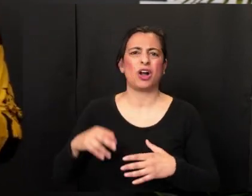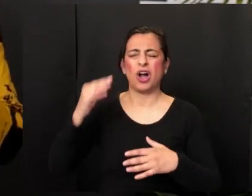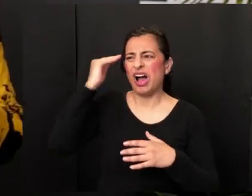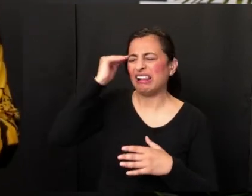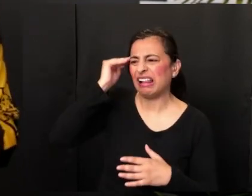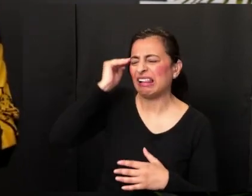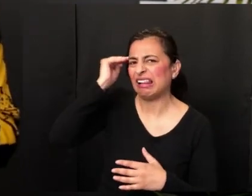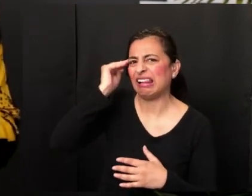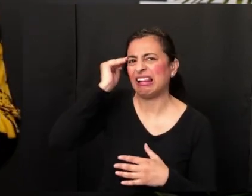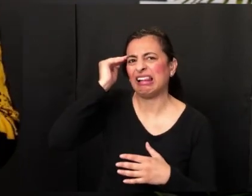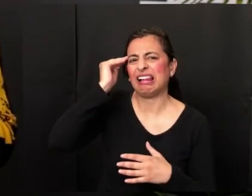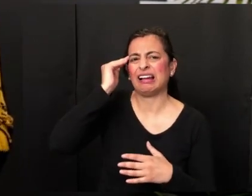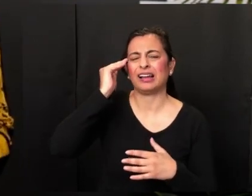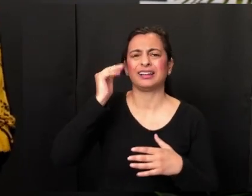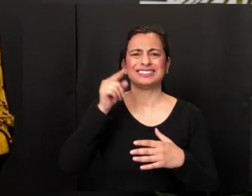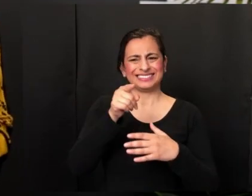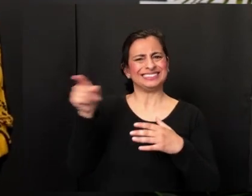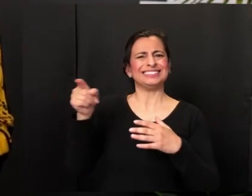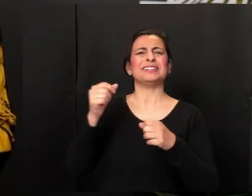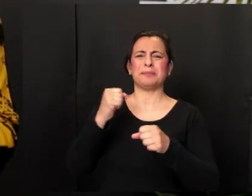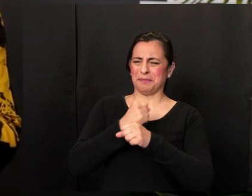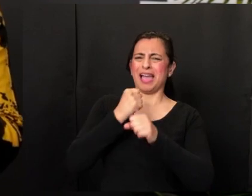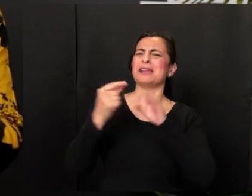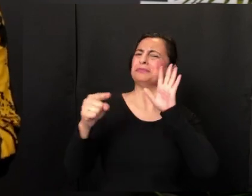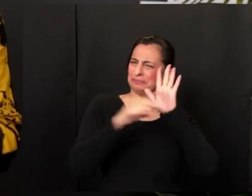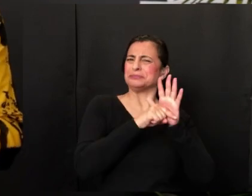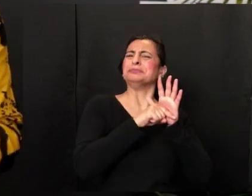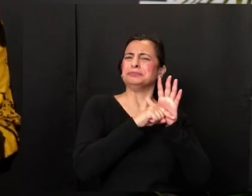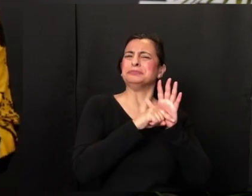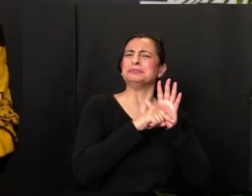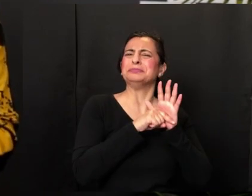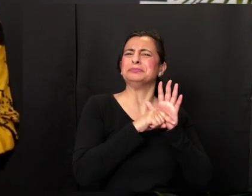that reinforces the segregation that we are trying to break.